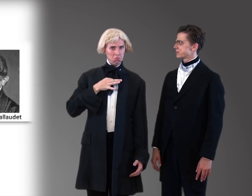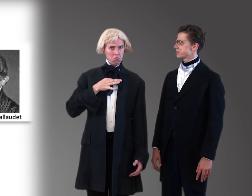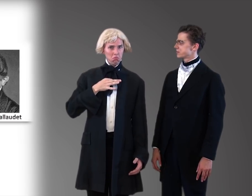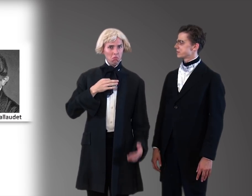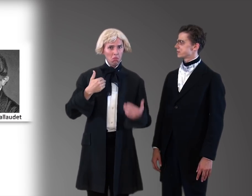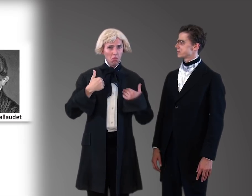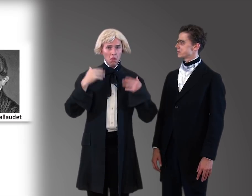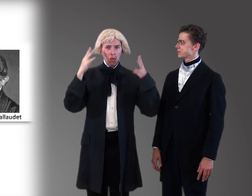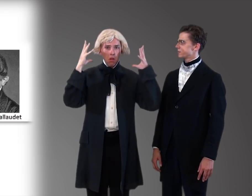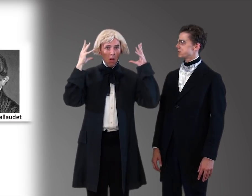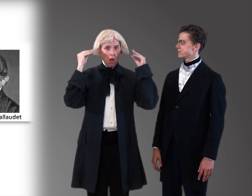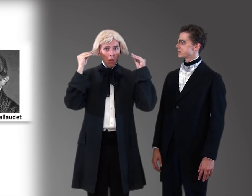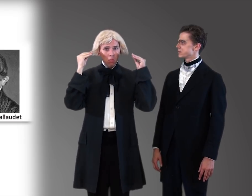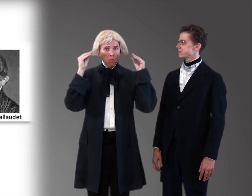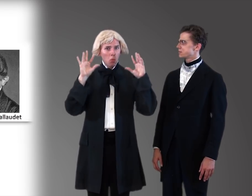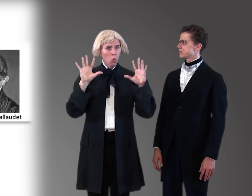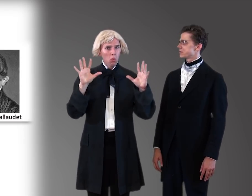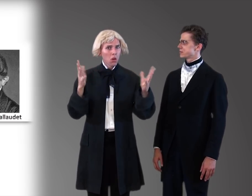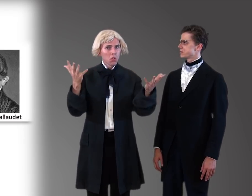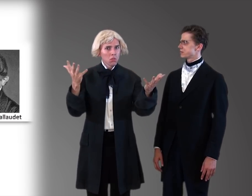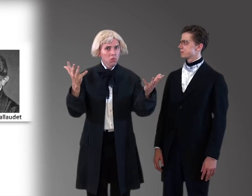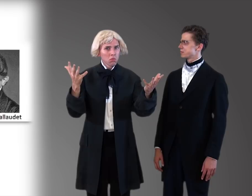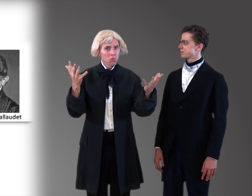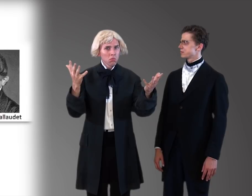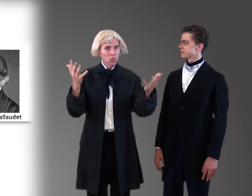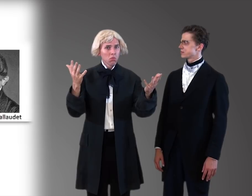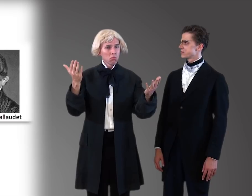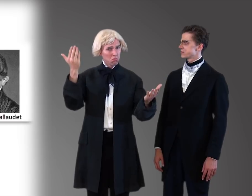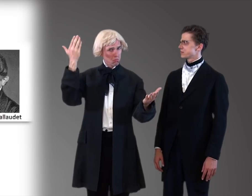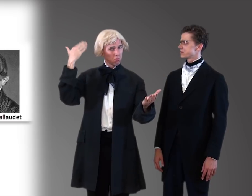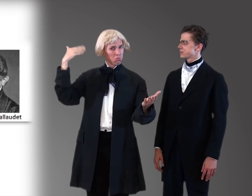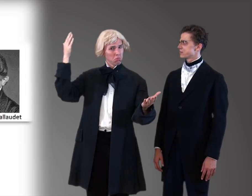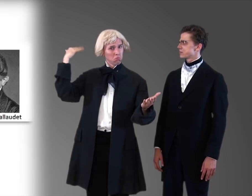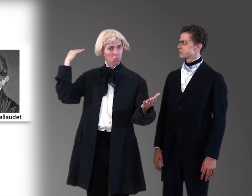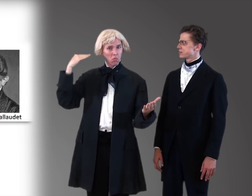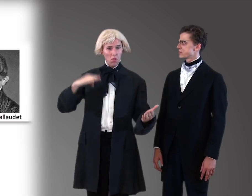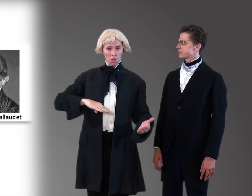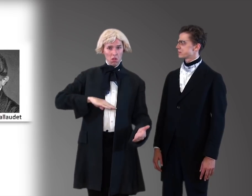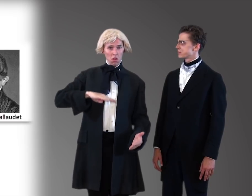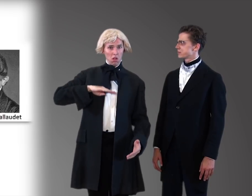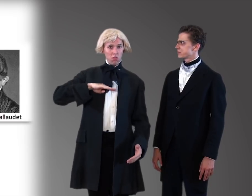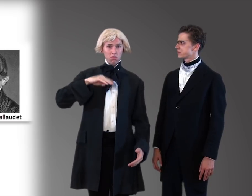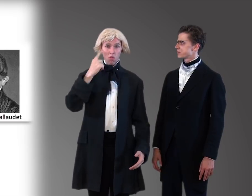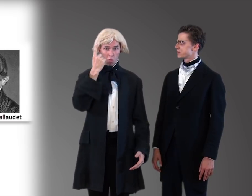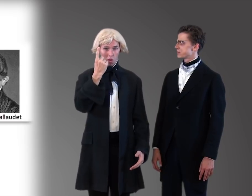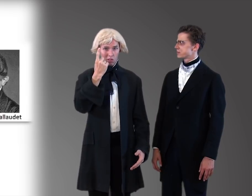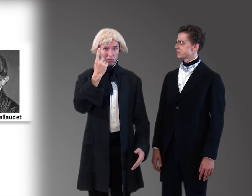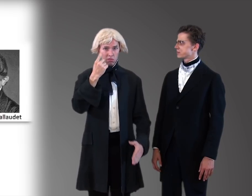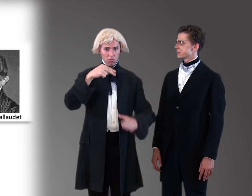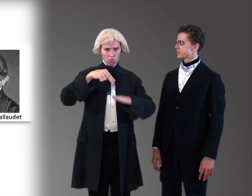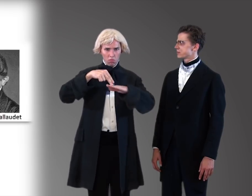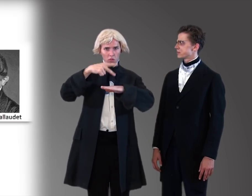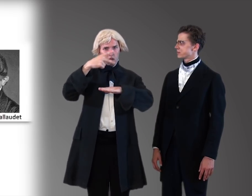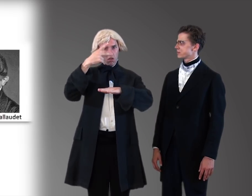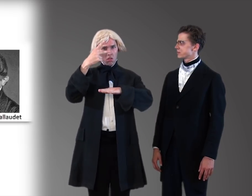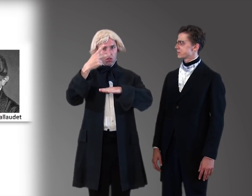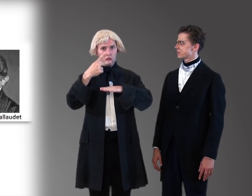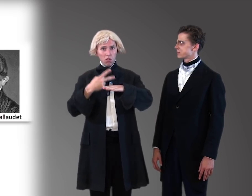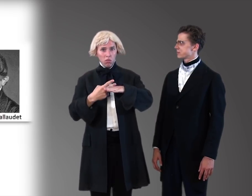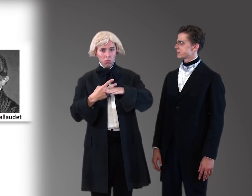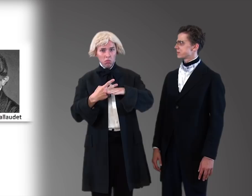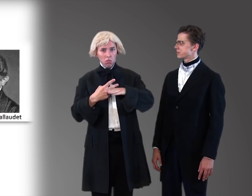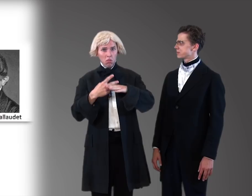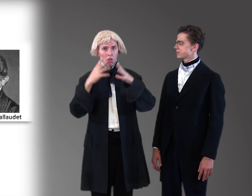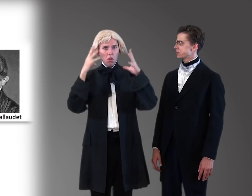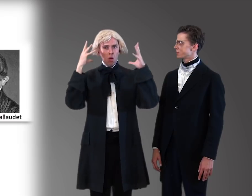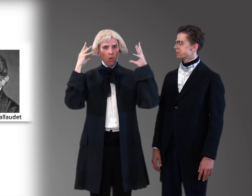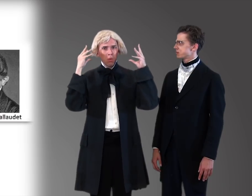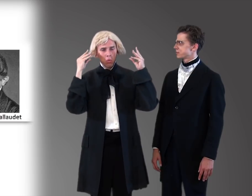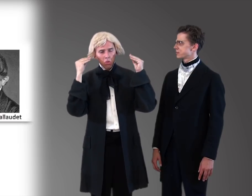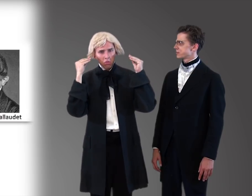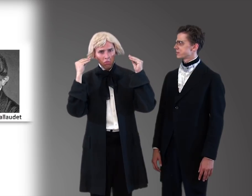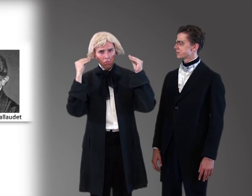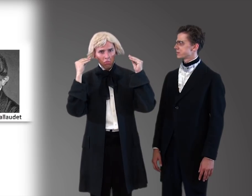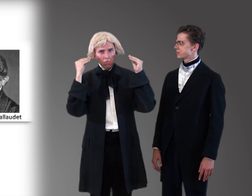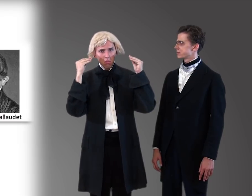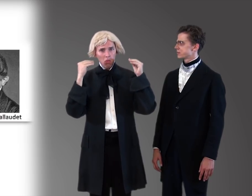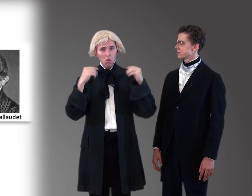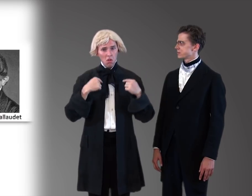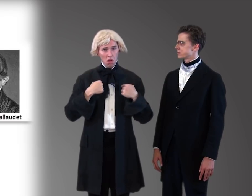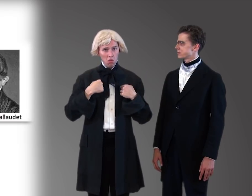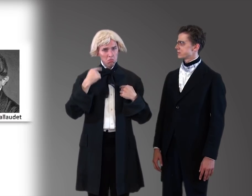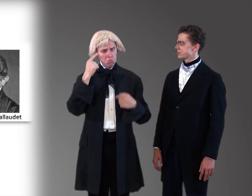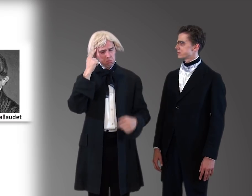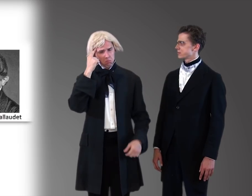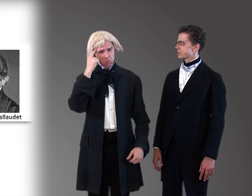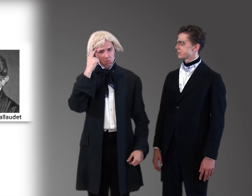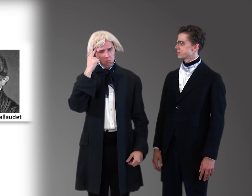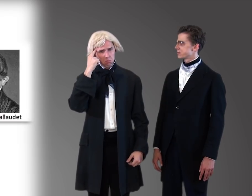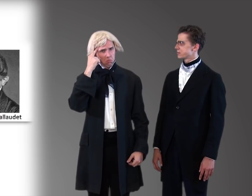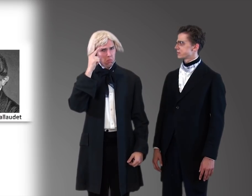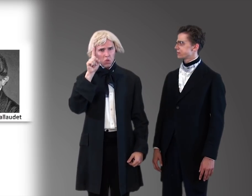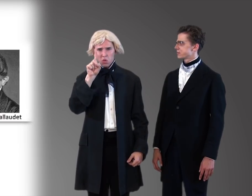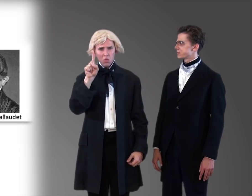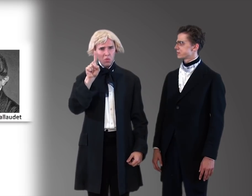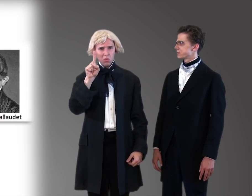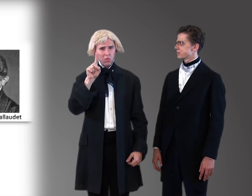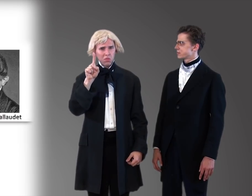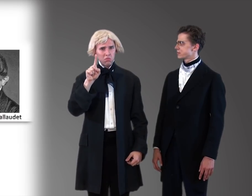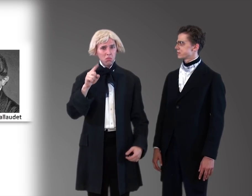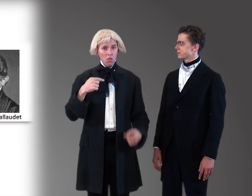think I became Deaf when I fell on the floor when I was one year old. I don’t think